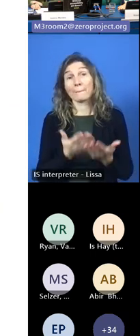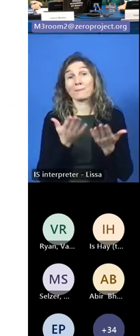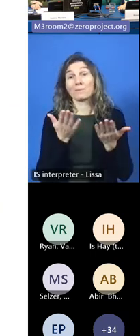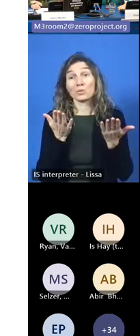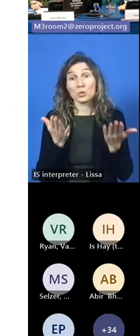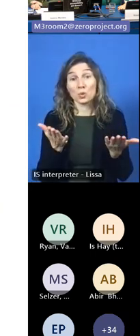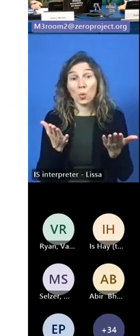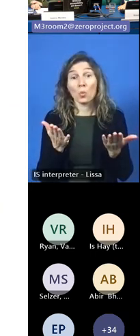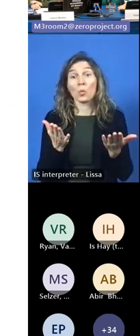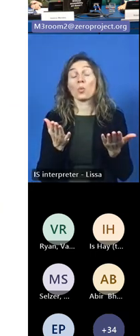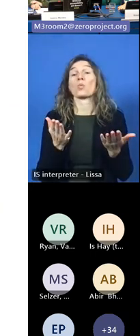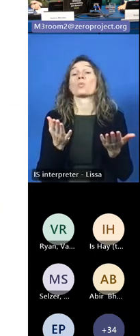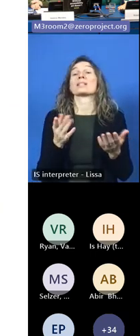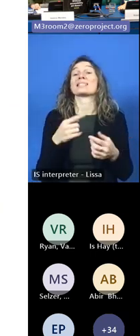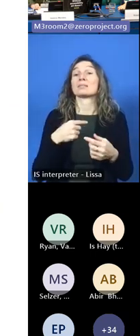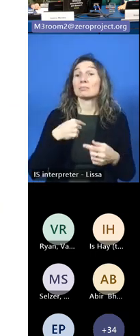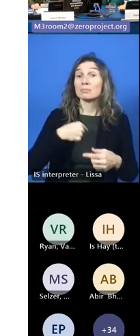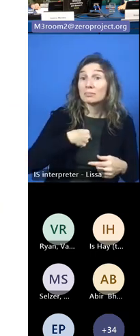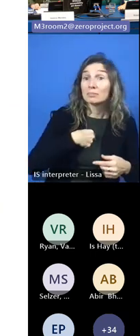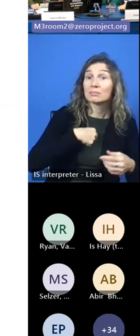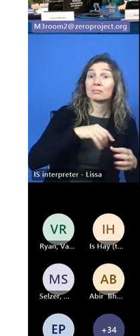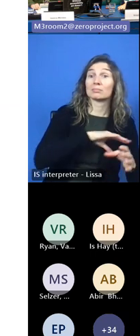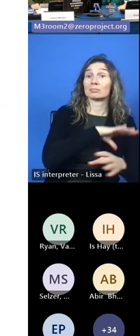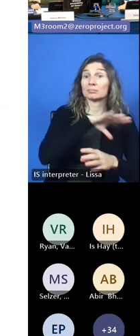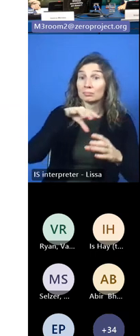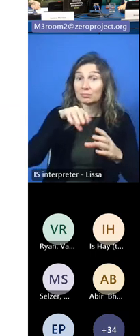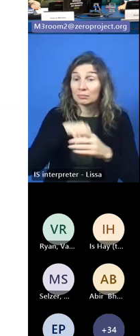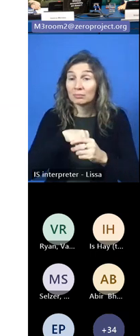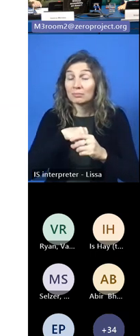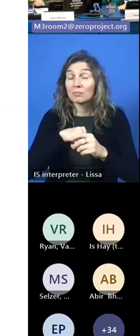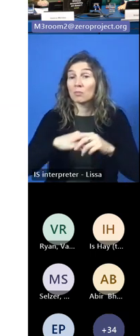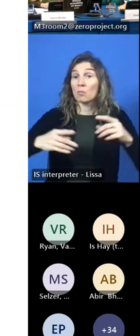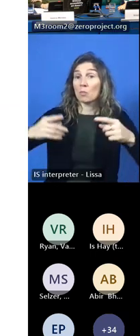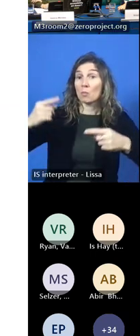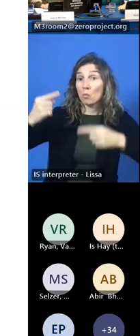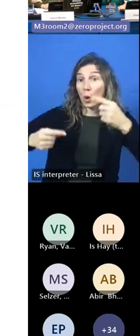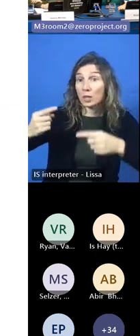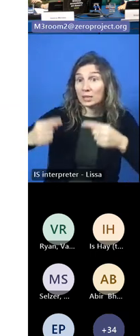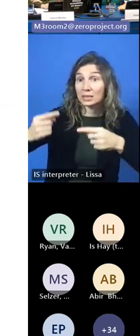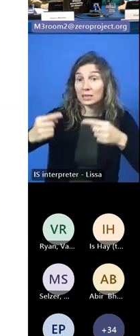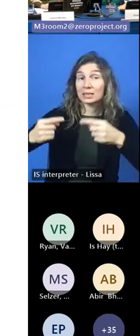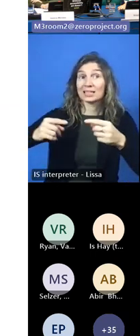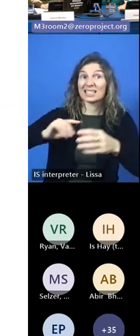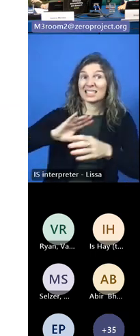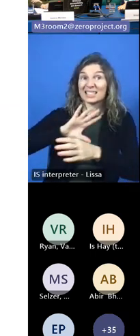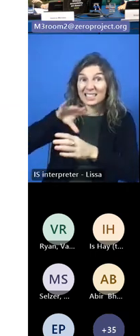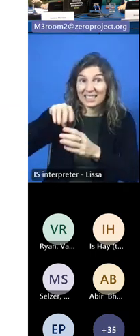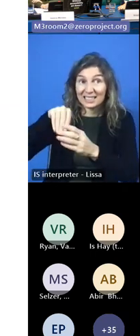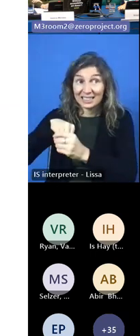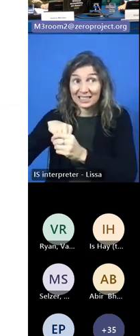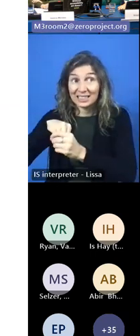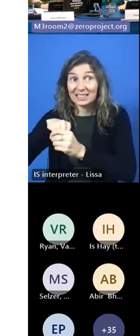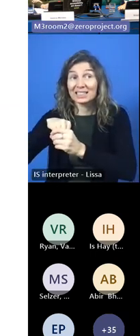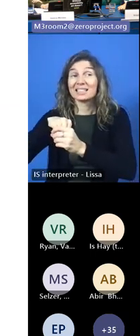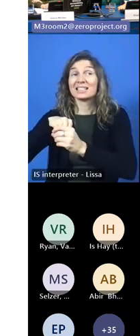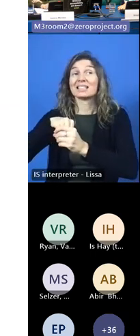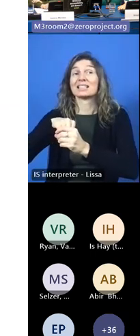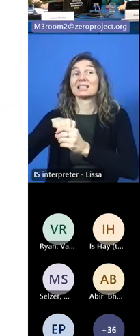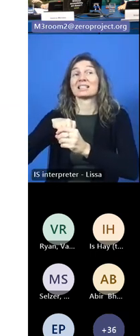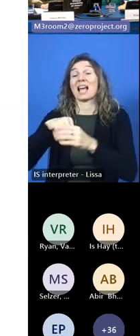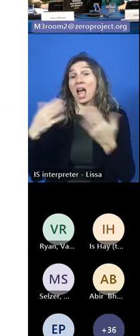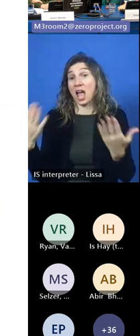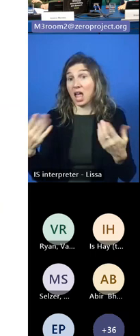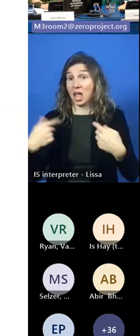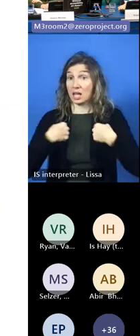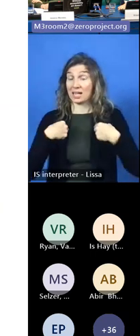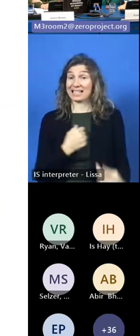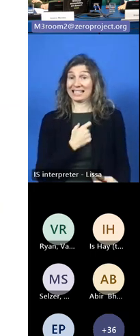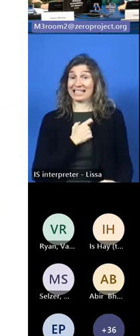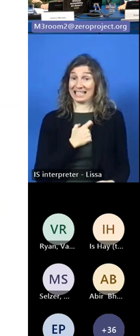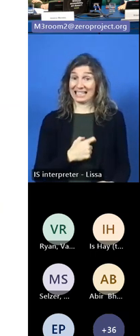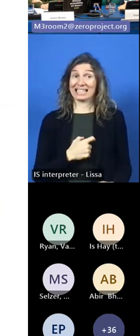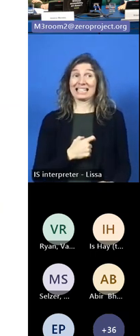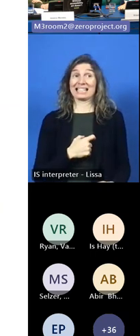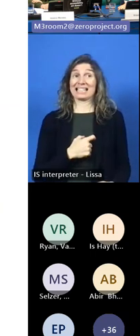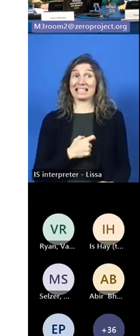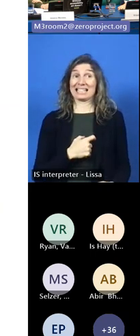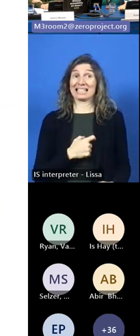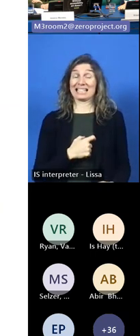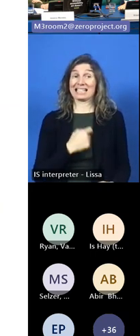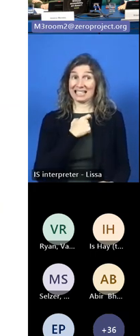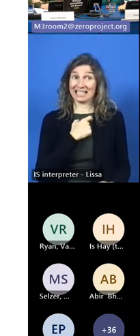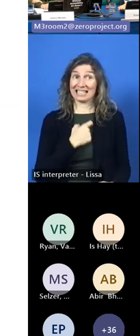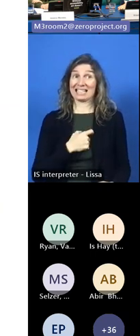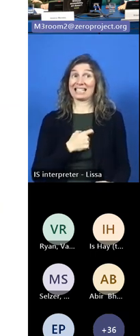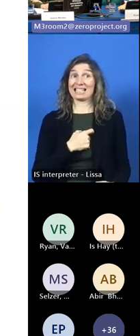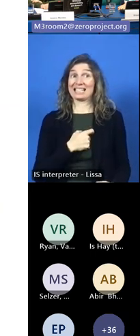politics and also as a citizen… a citizen is a person with disability, I created in 2016,